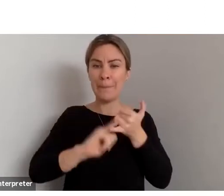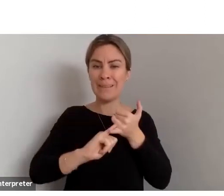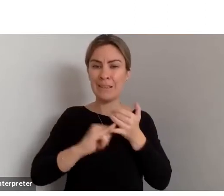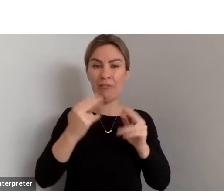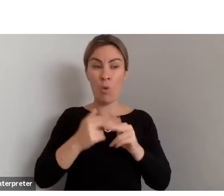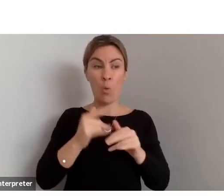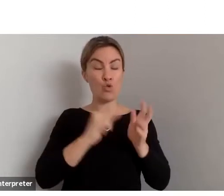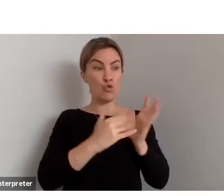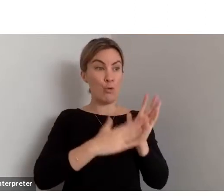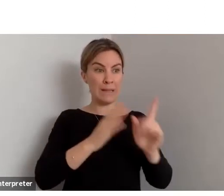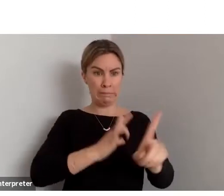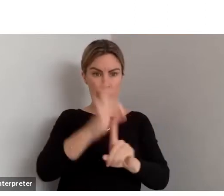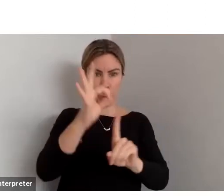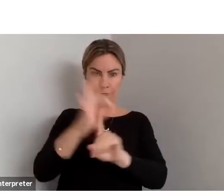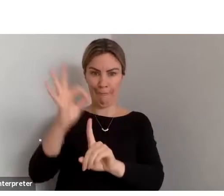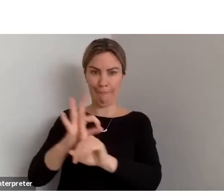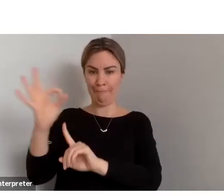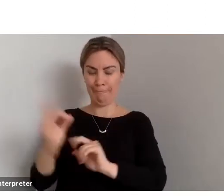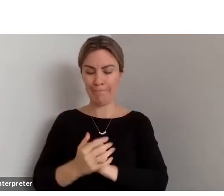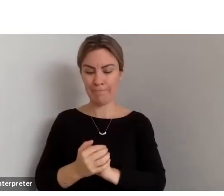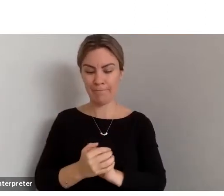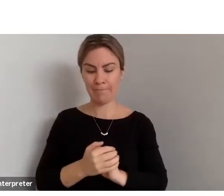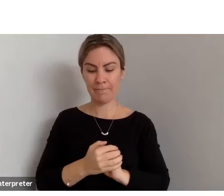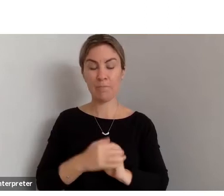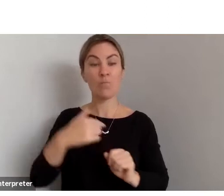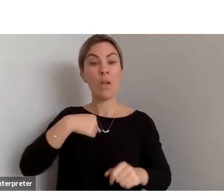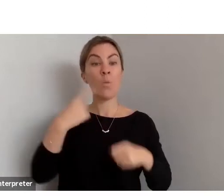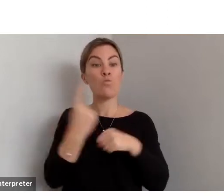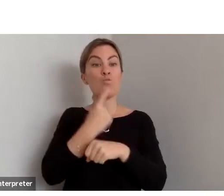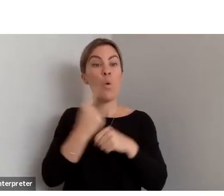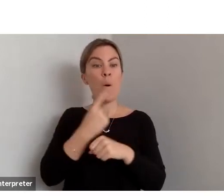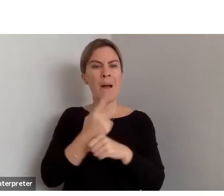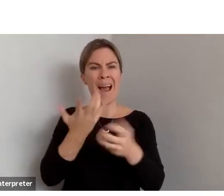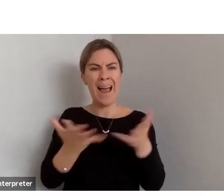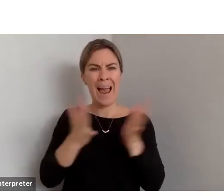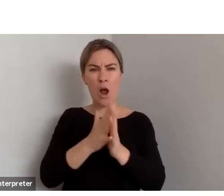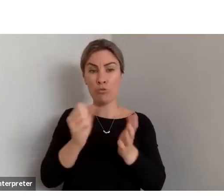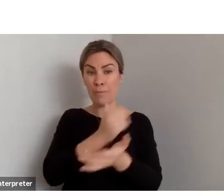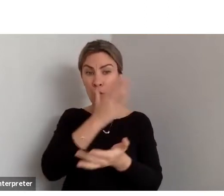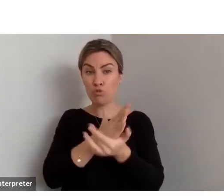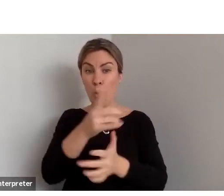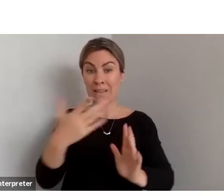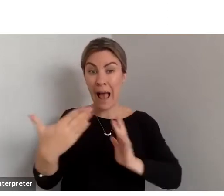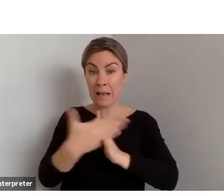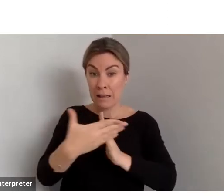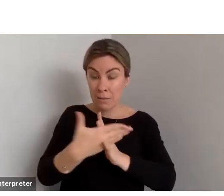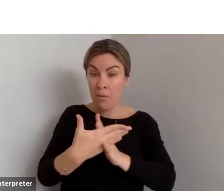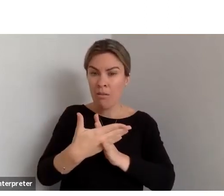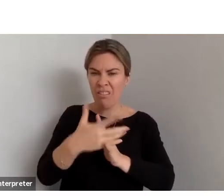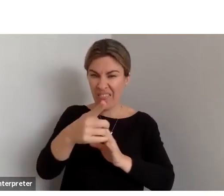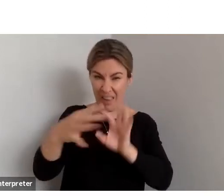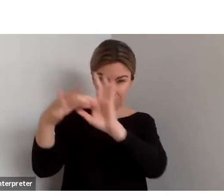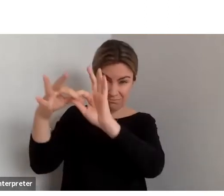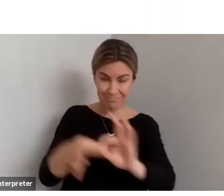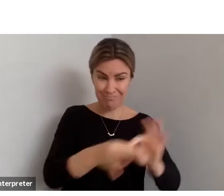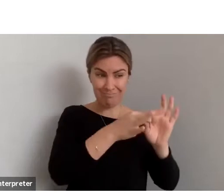Making social media accessible correlates with general good advice